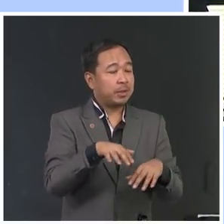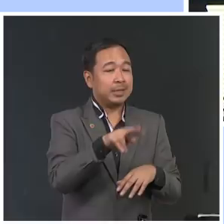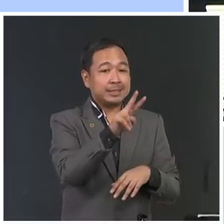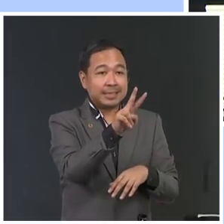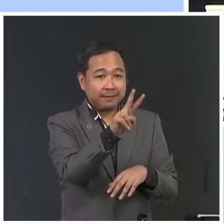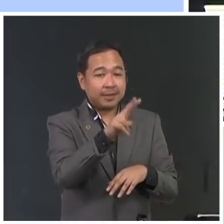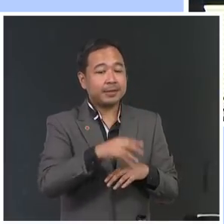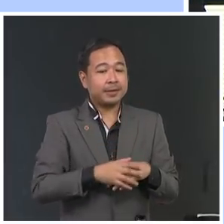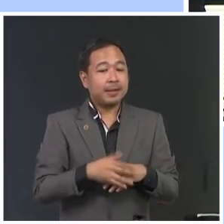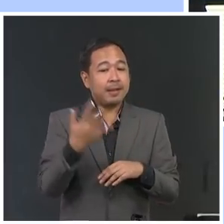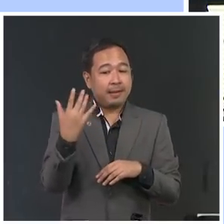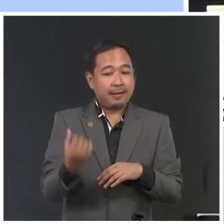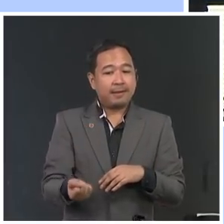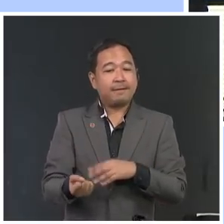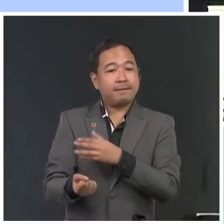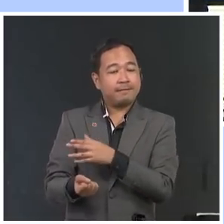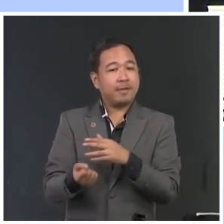the heart-to-heart connection was made.